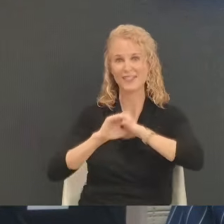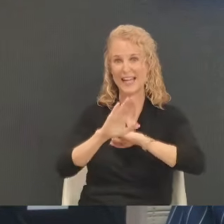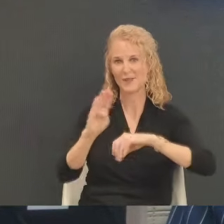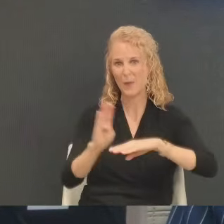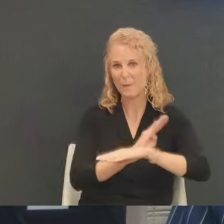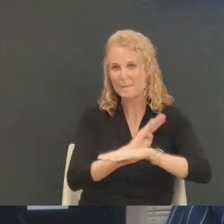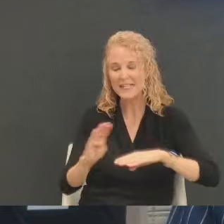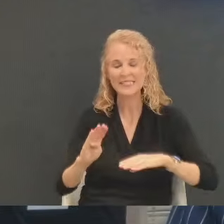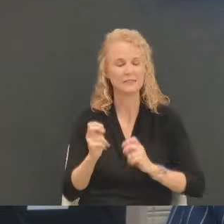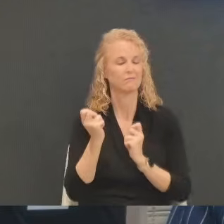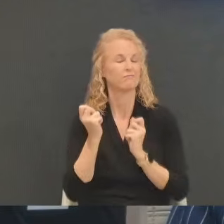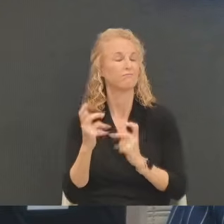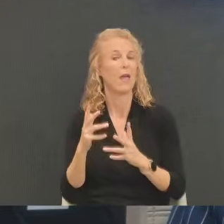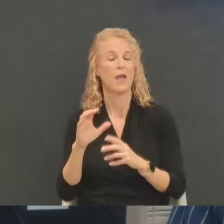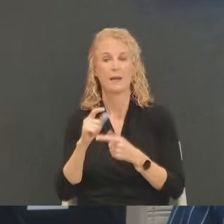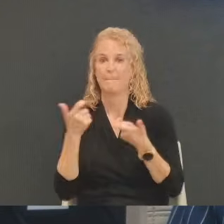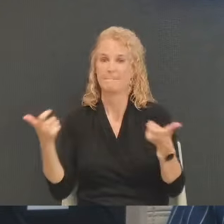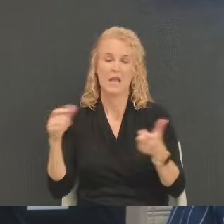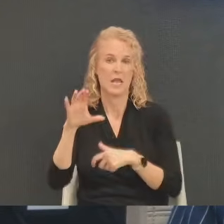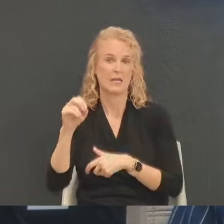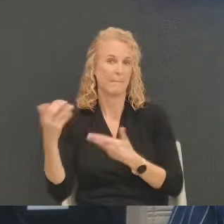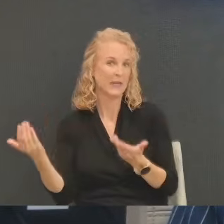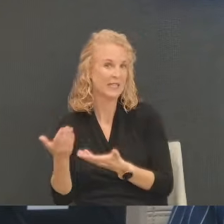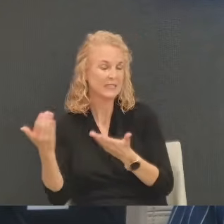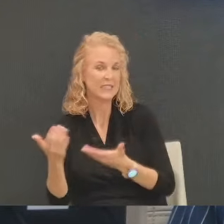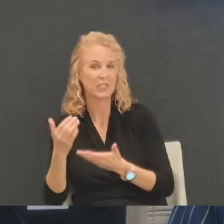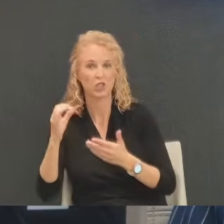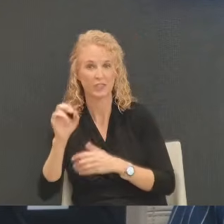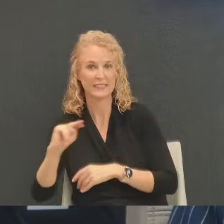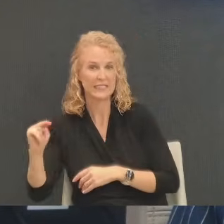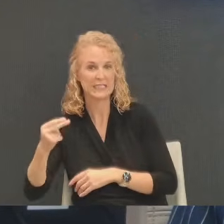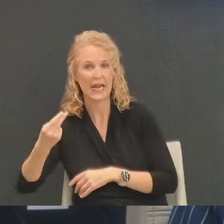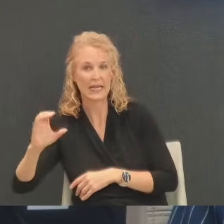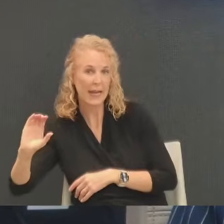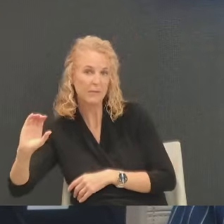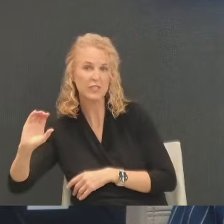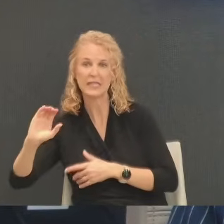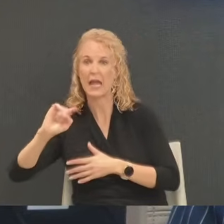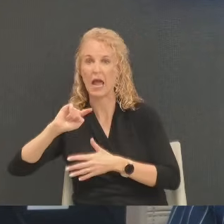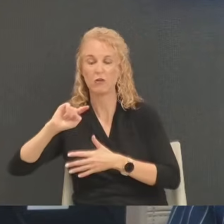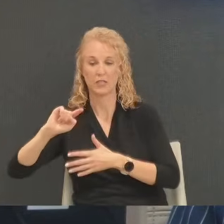Metro, Cincinnati public schools, C night zoo, Cincinnati waterworks, Josta construction, Messer